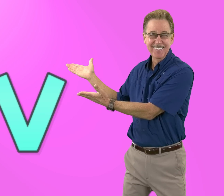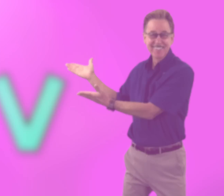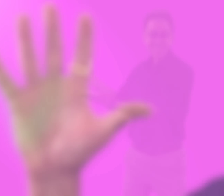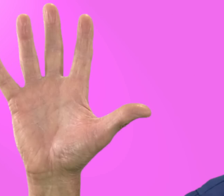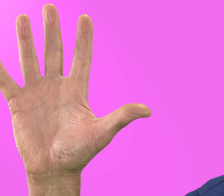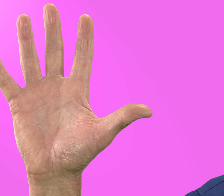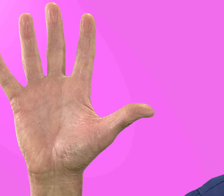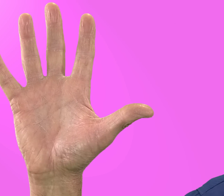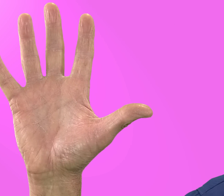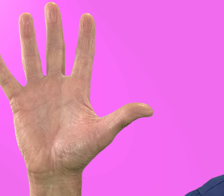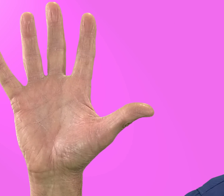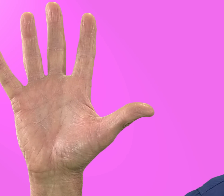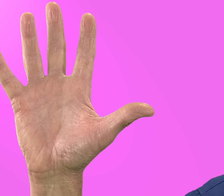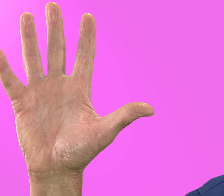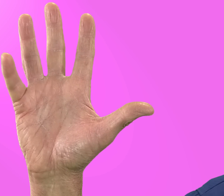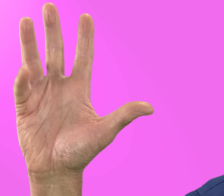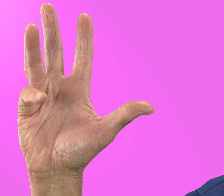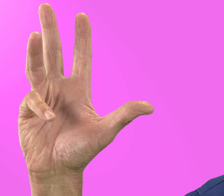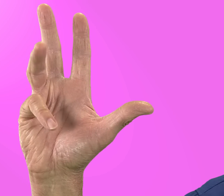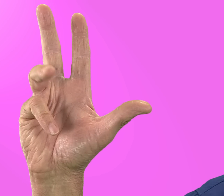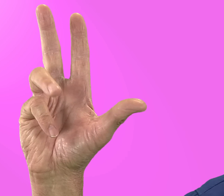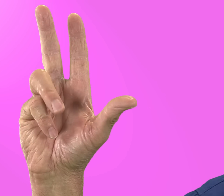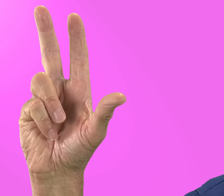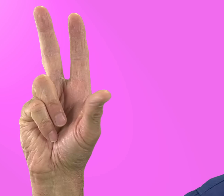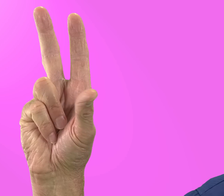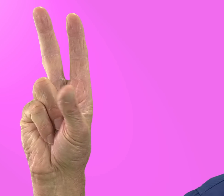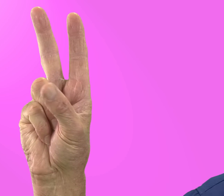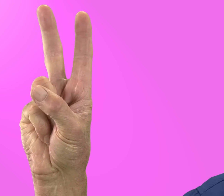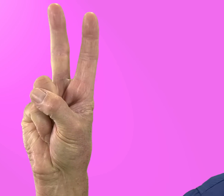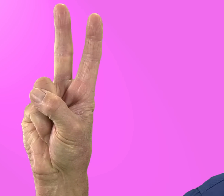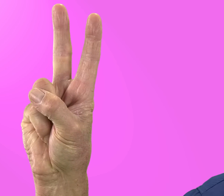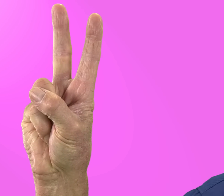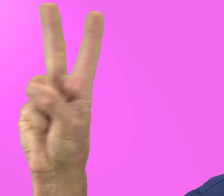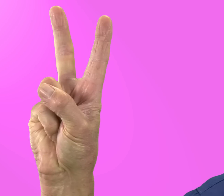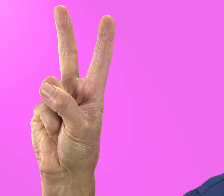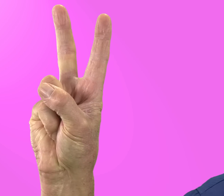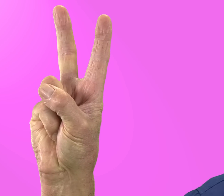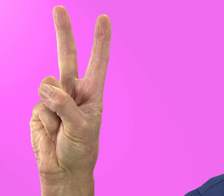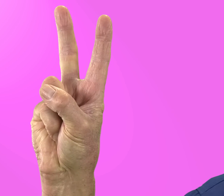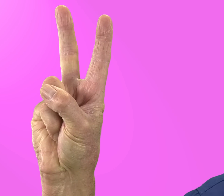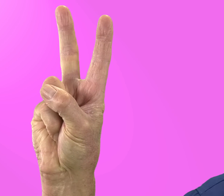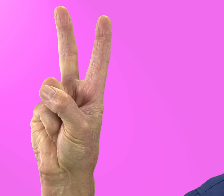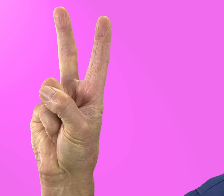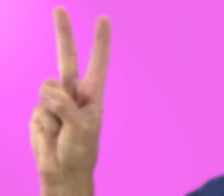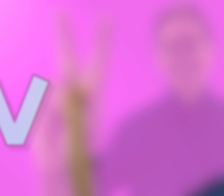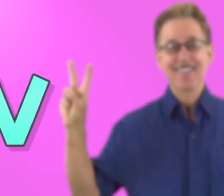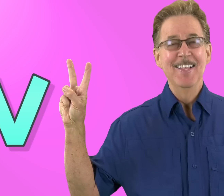To sign letter V v, two fingers down, thumb over, make a peace sign